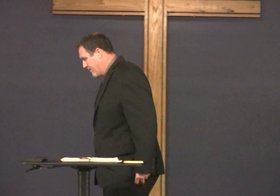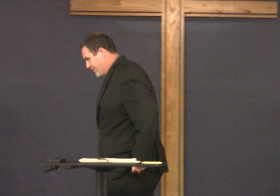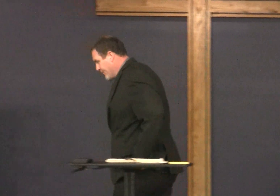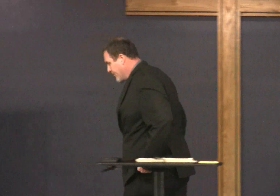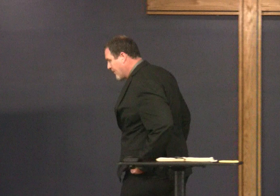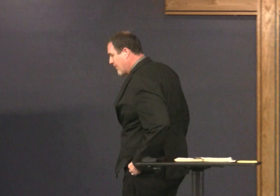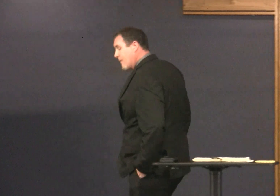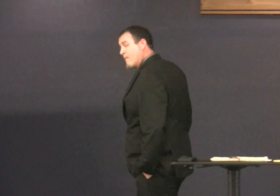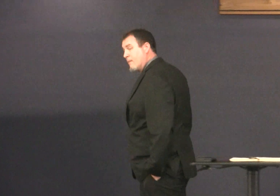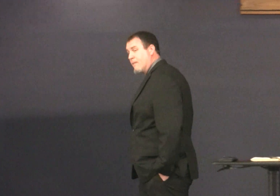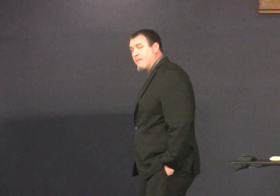that's who we want